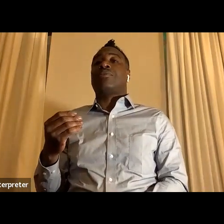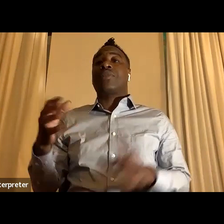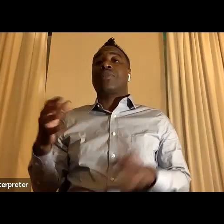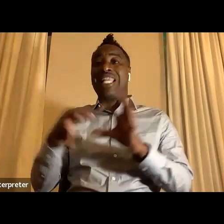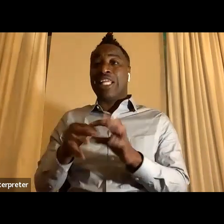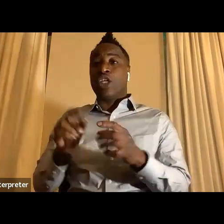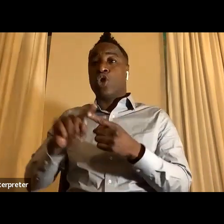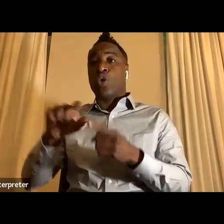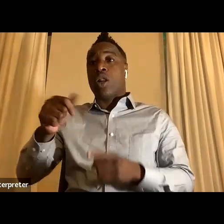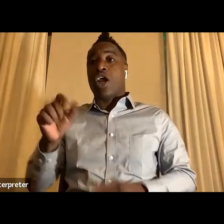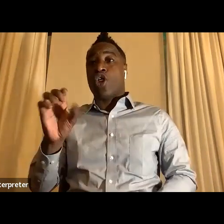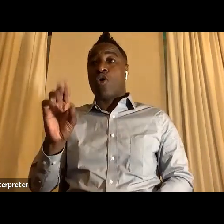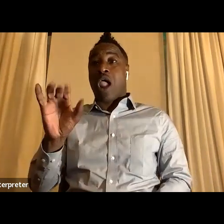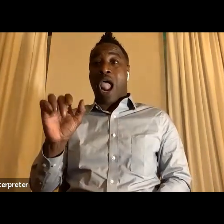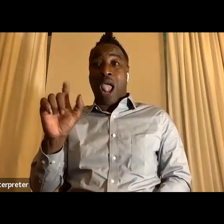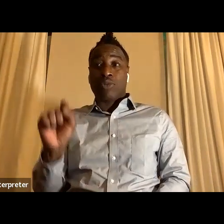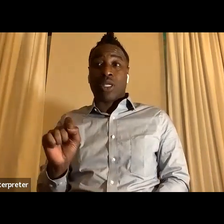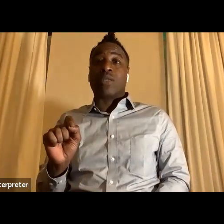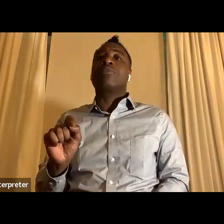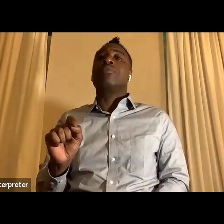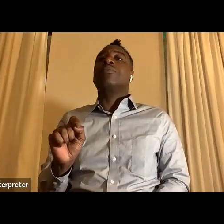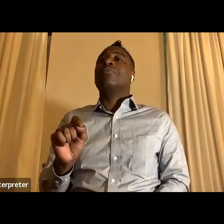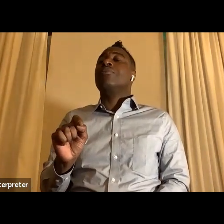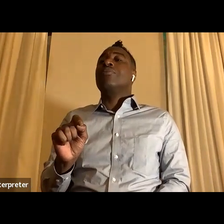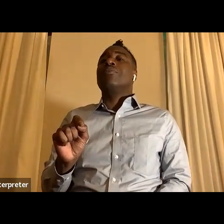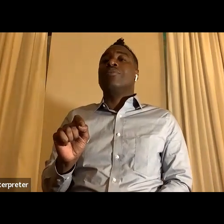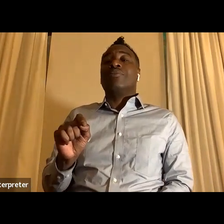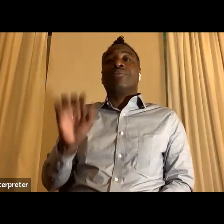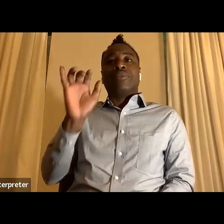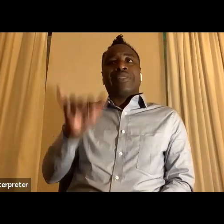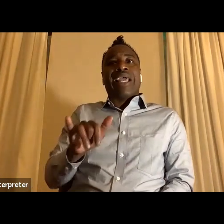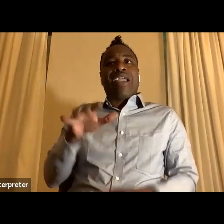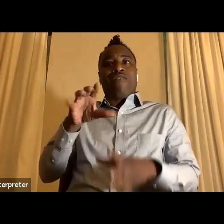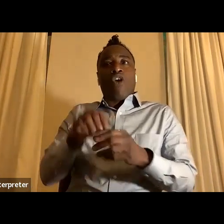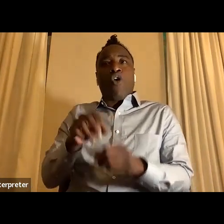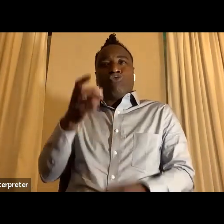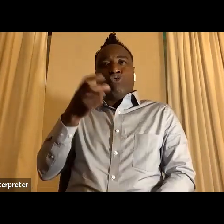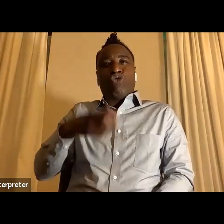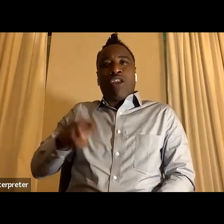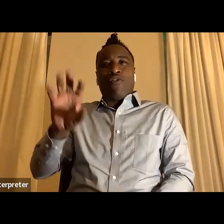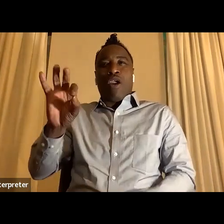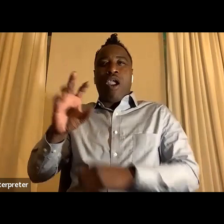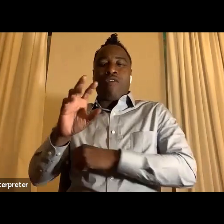like there's this, you know, a transfer of energy there. And like, there's just so much that goes into that.